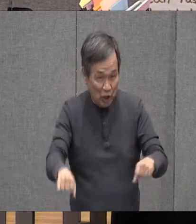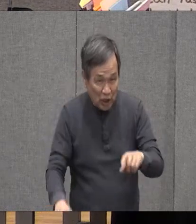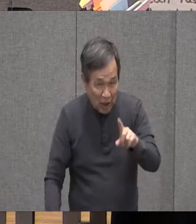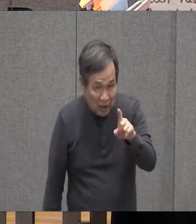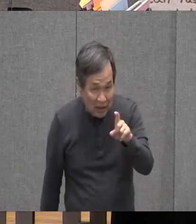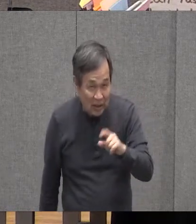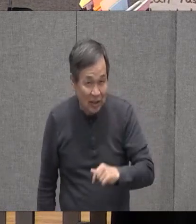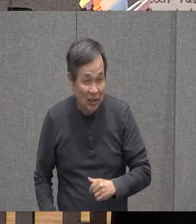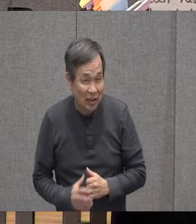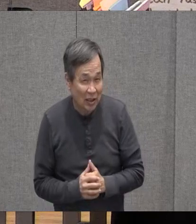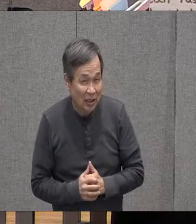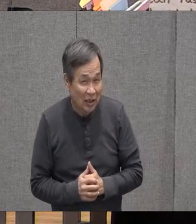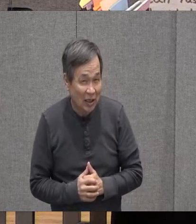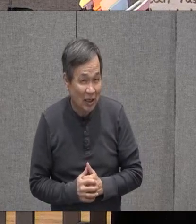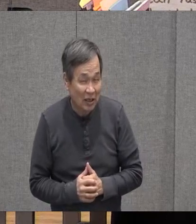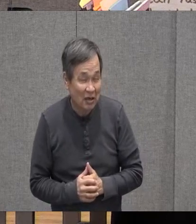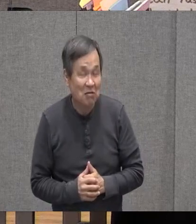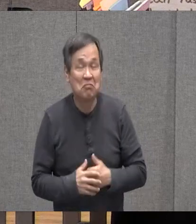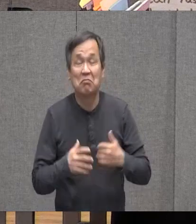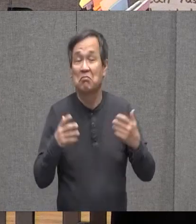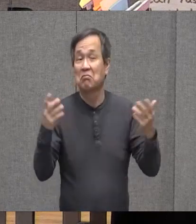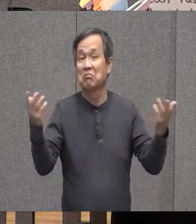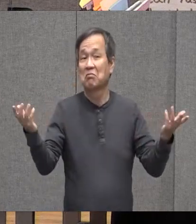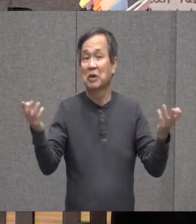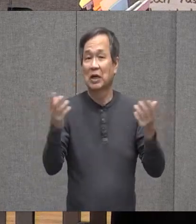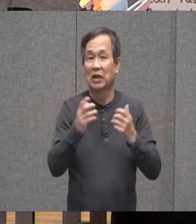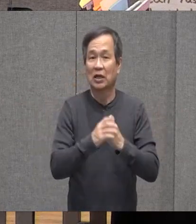Hmm. Well, what's our next double?